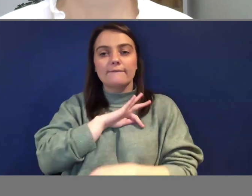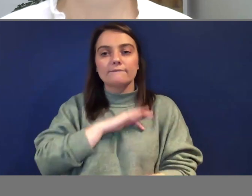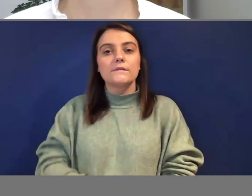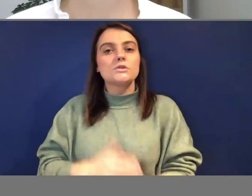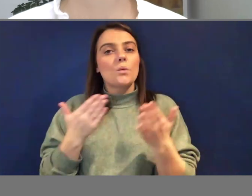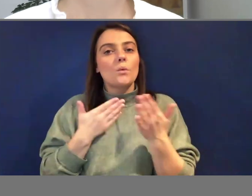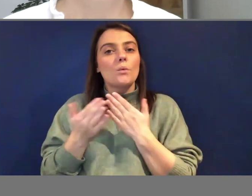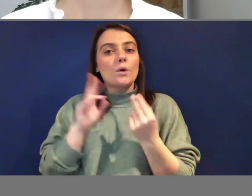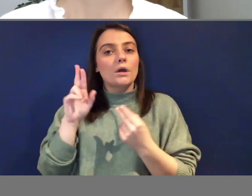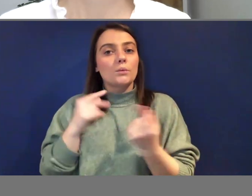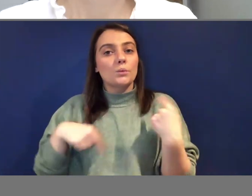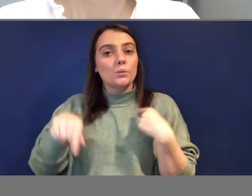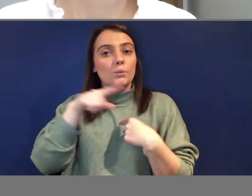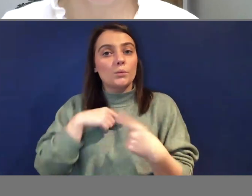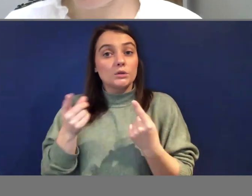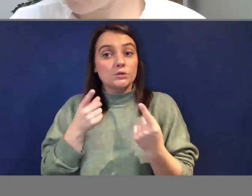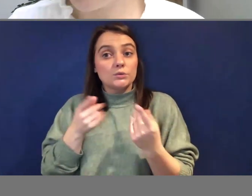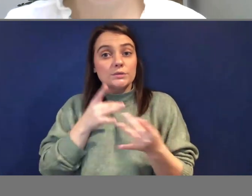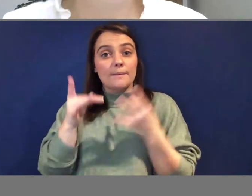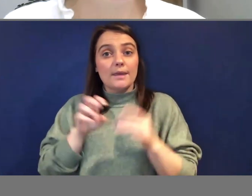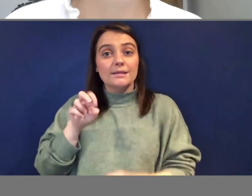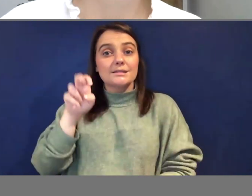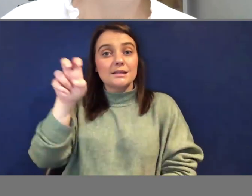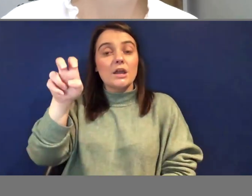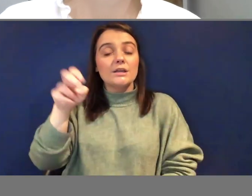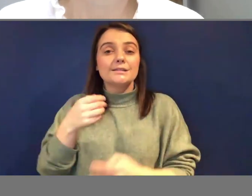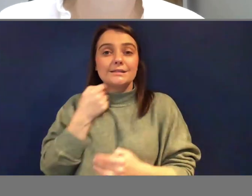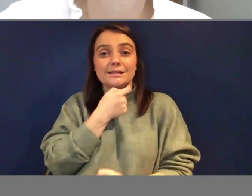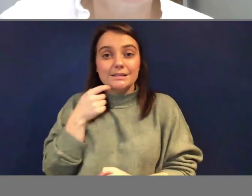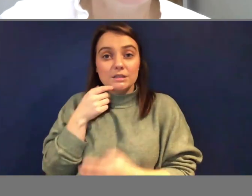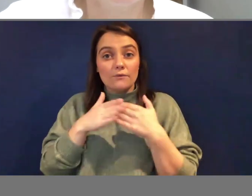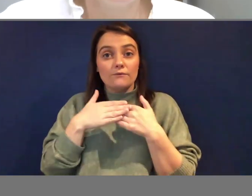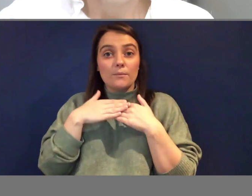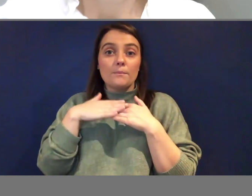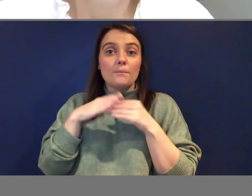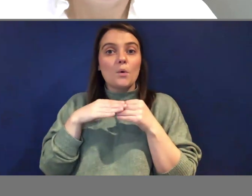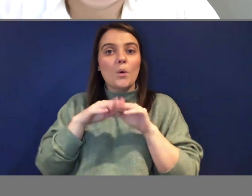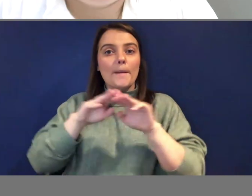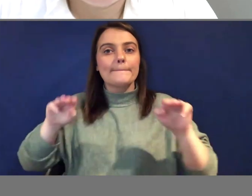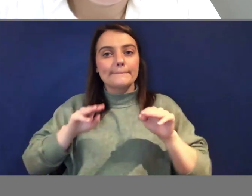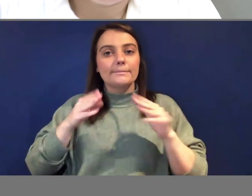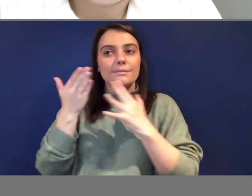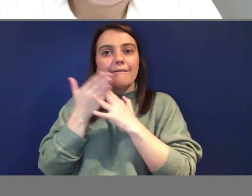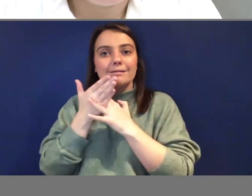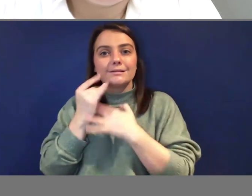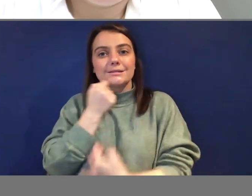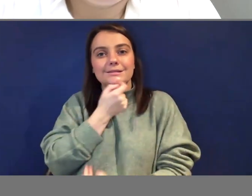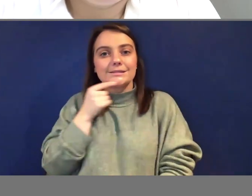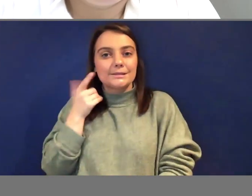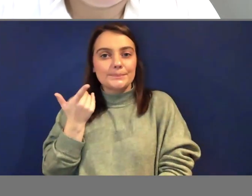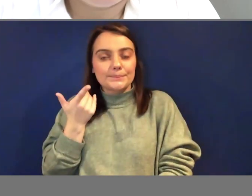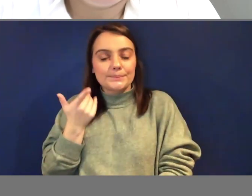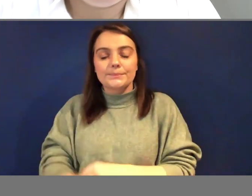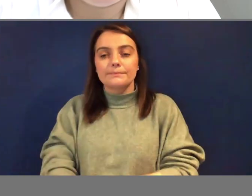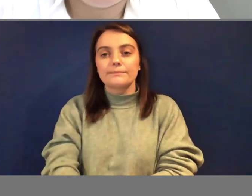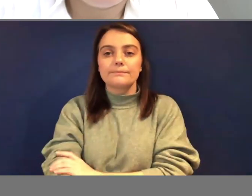make stairs easier to use for the greatest range of people so we need to consider the impact of